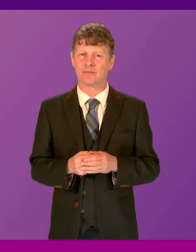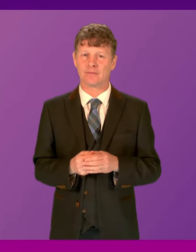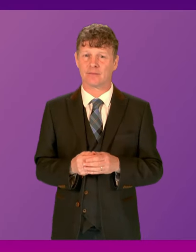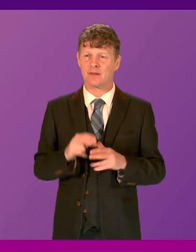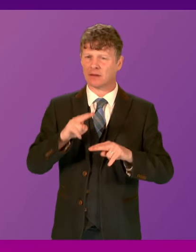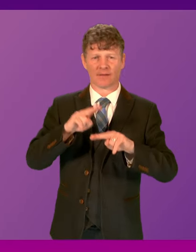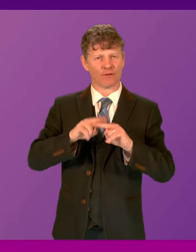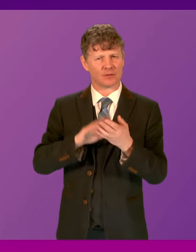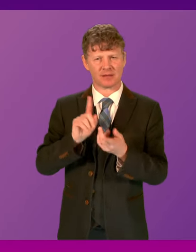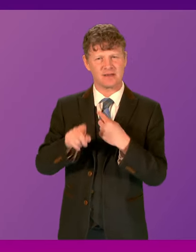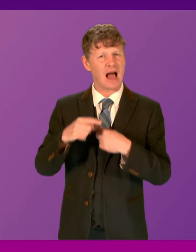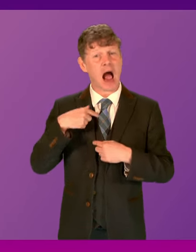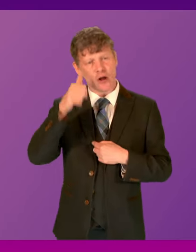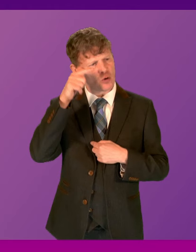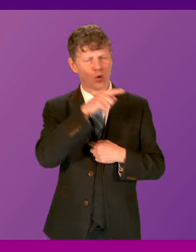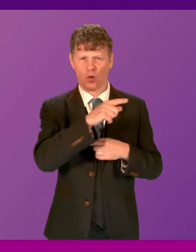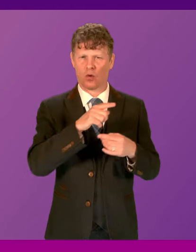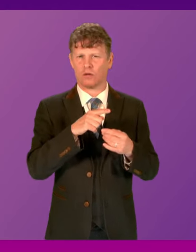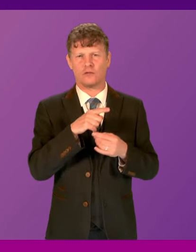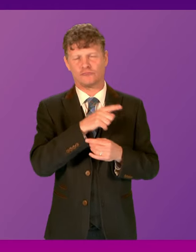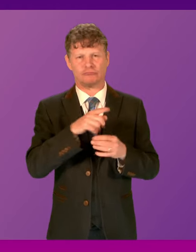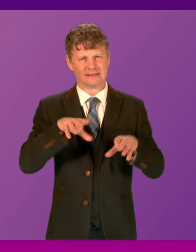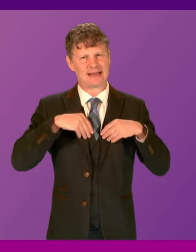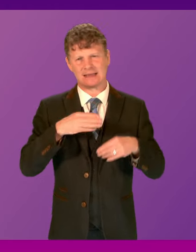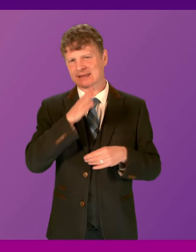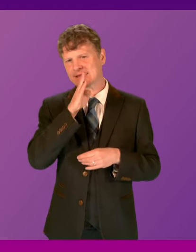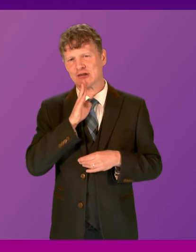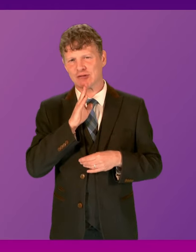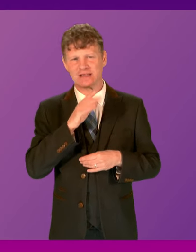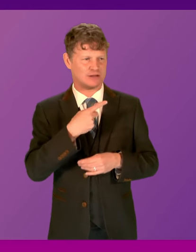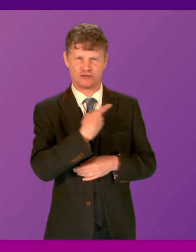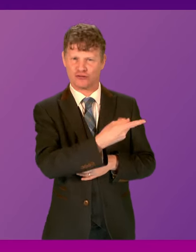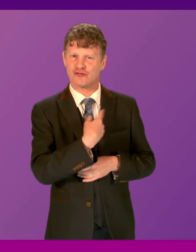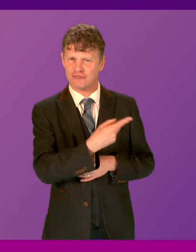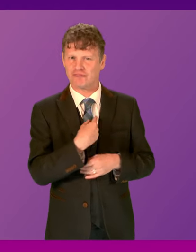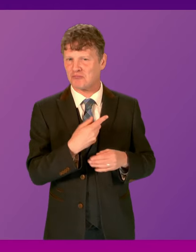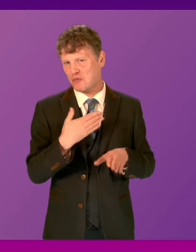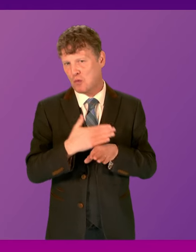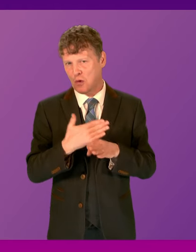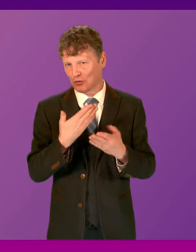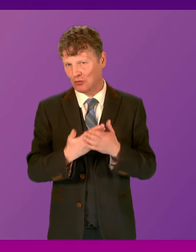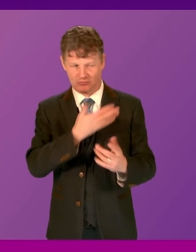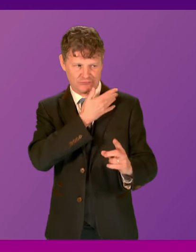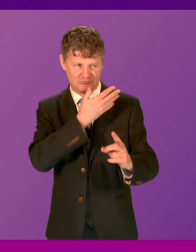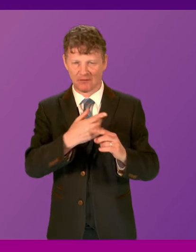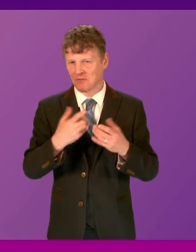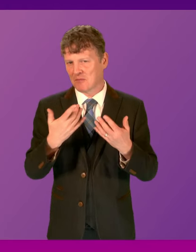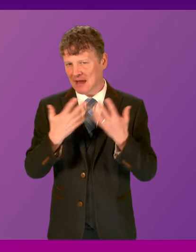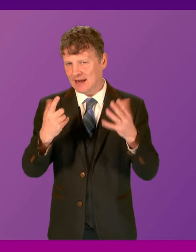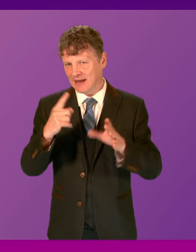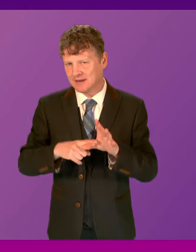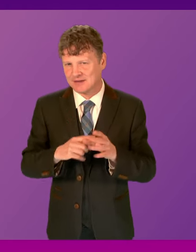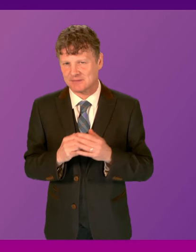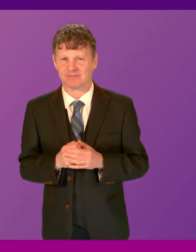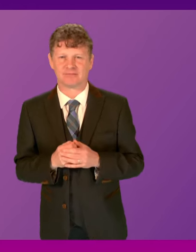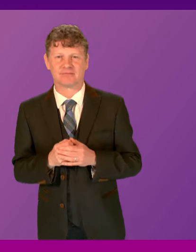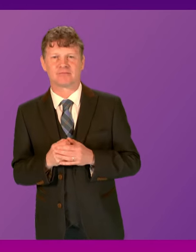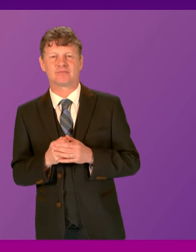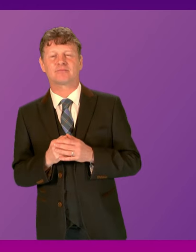I know that Pauline McNeill takes the issue of tackling hatred very seriously. Over the years, she and I have worked on that issue in its many different guises. I will try to